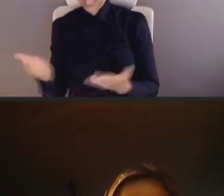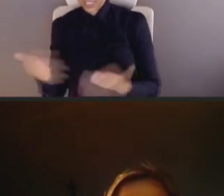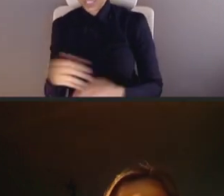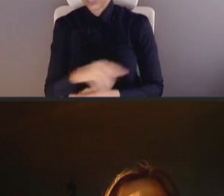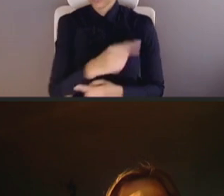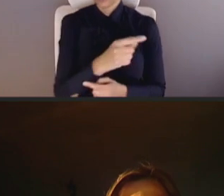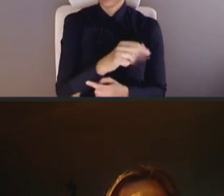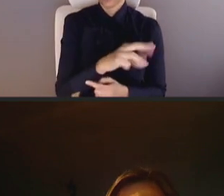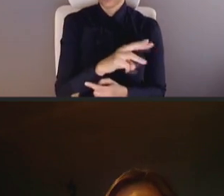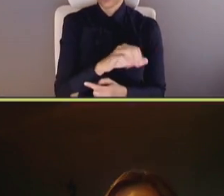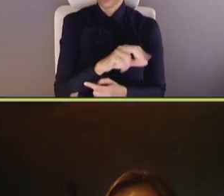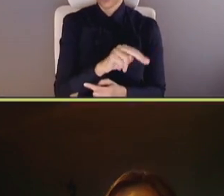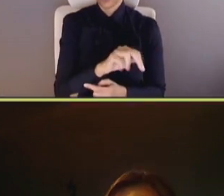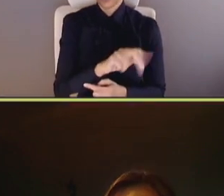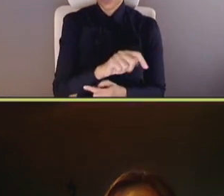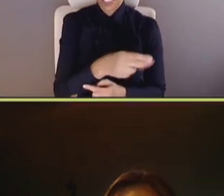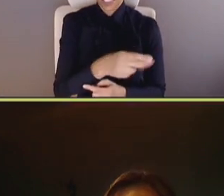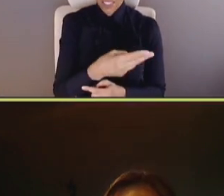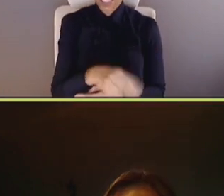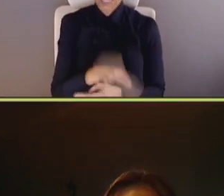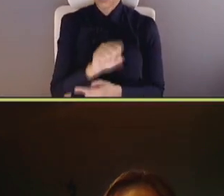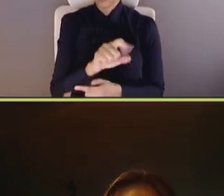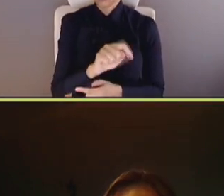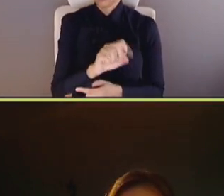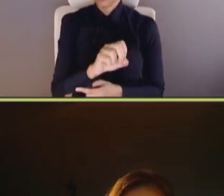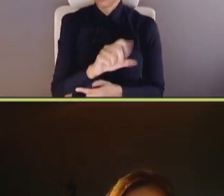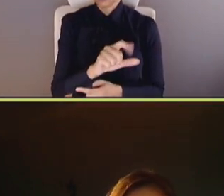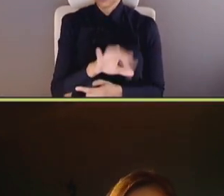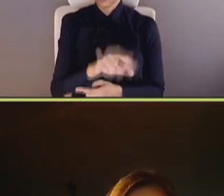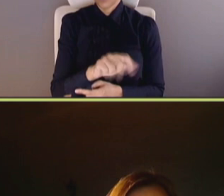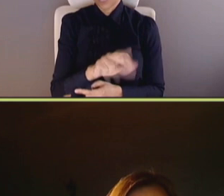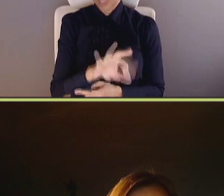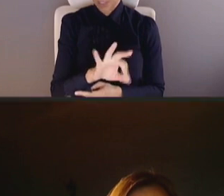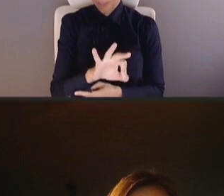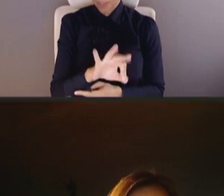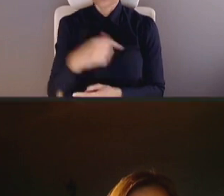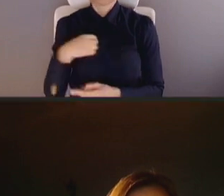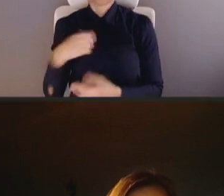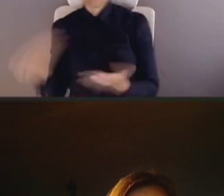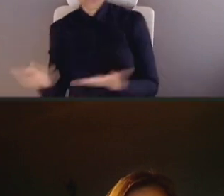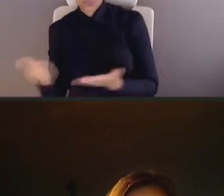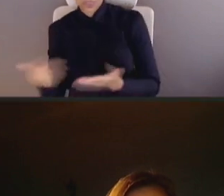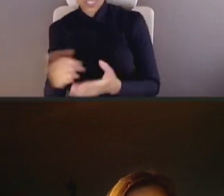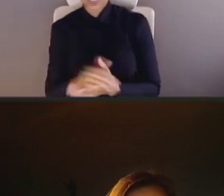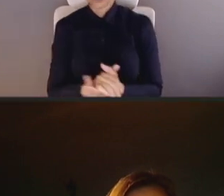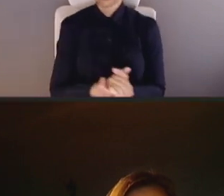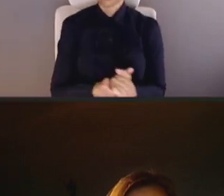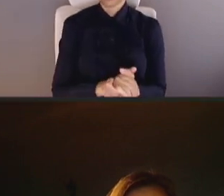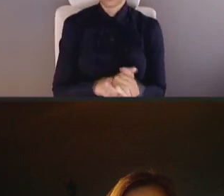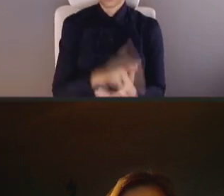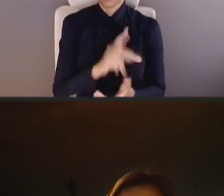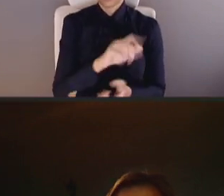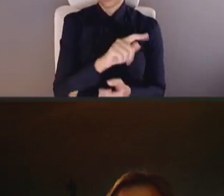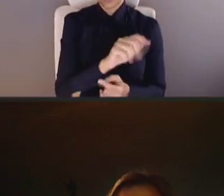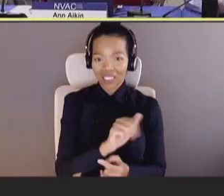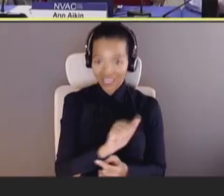Winona Stoltzfus: Good morning. I'm present. Ann Aikin: Good morning. Geeta Swamy. Geeta Swamy: Good morning. Here. Ann Aikin: Good morning. Bob Swanson.